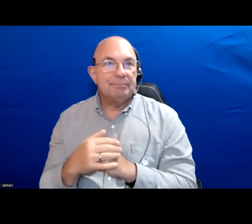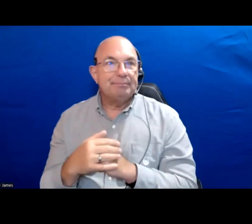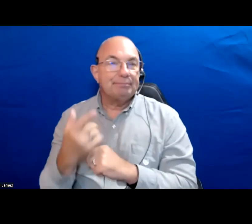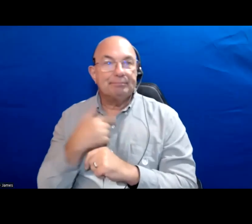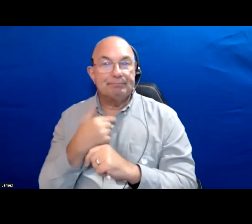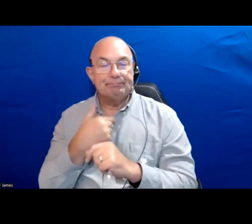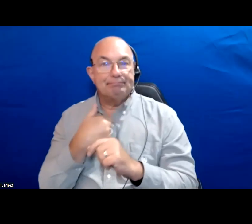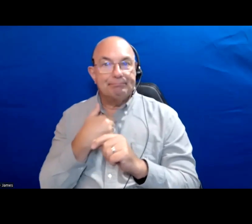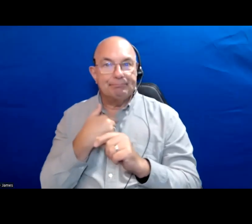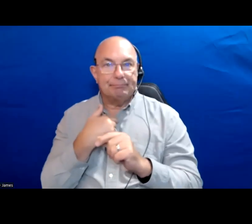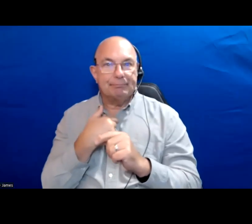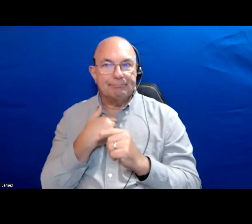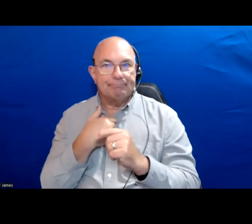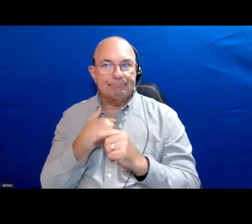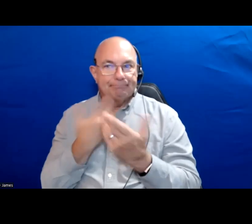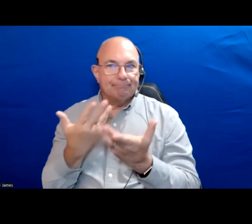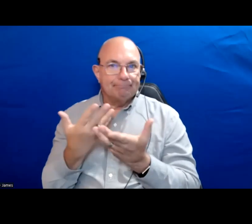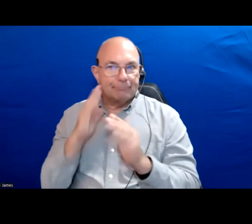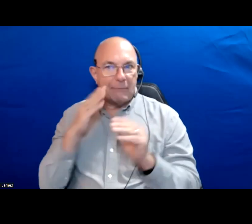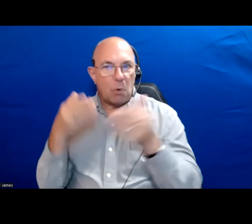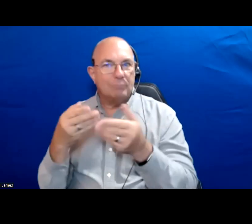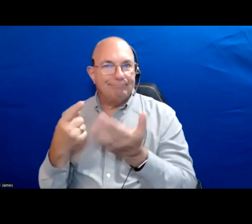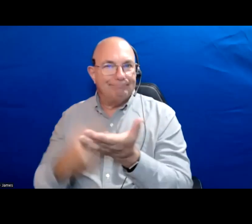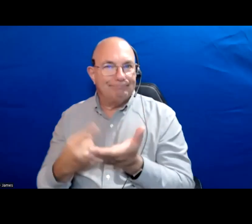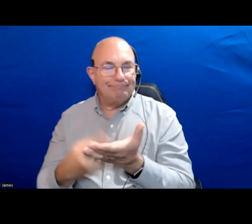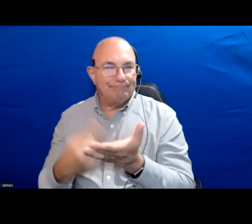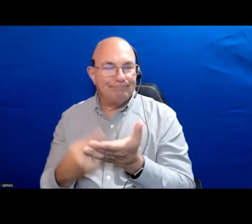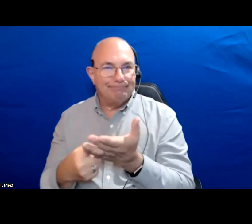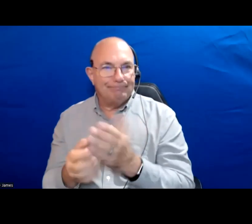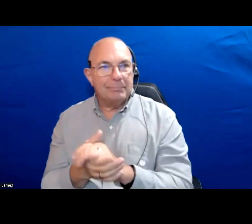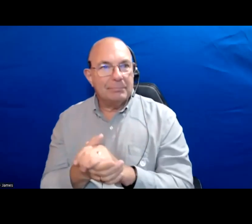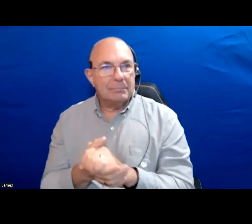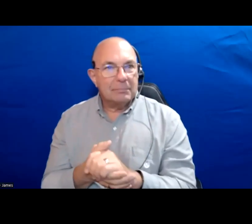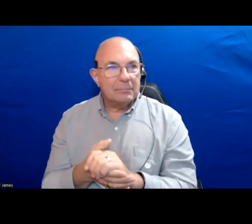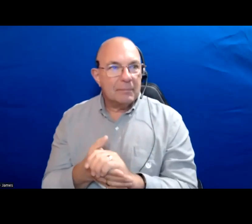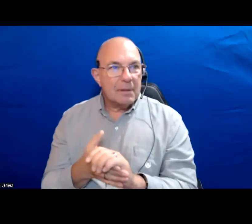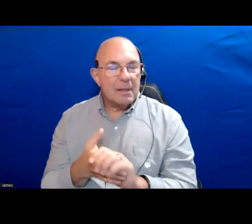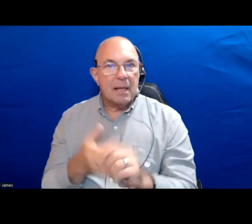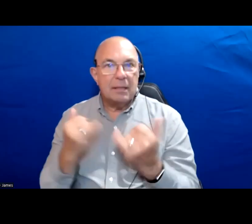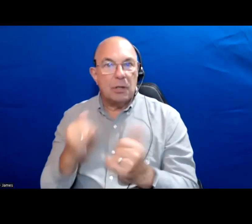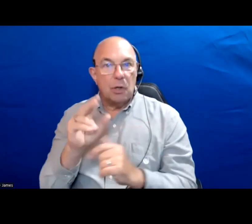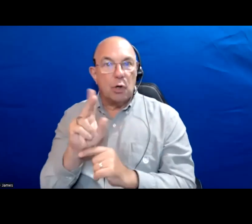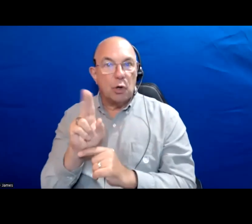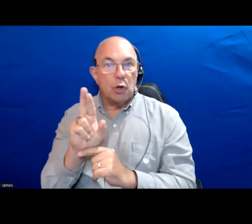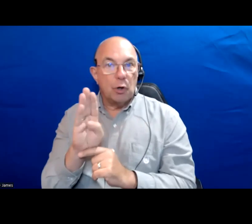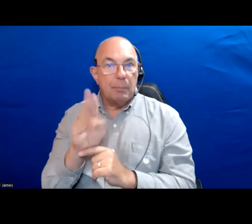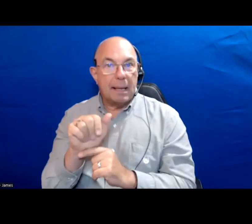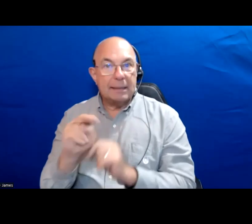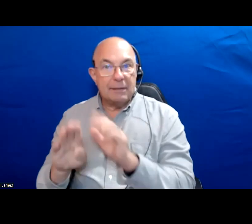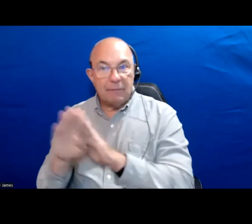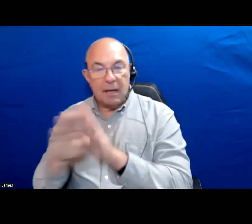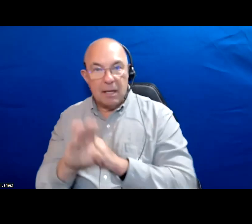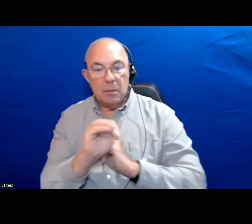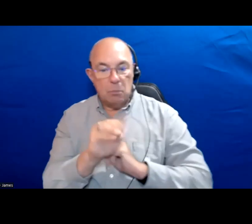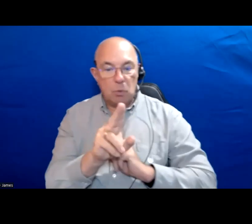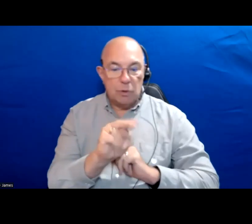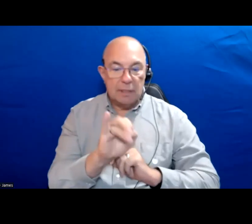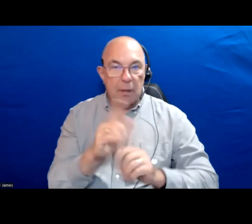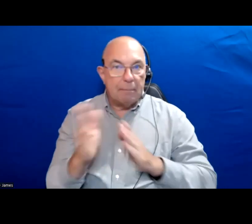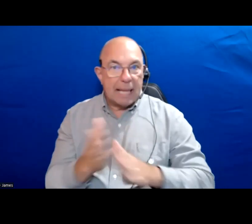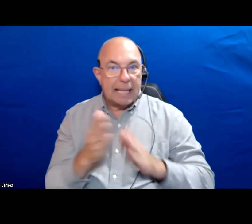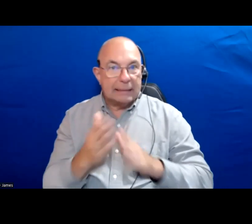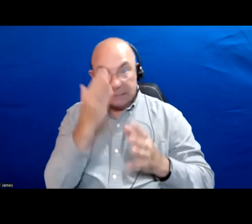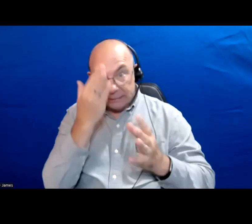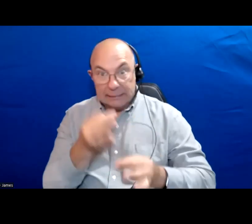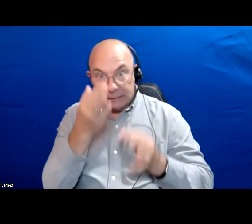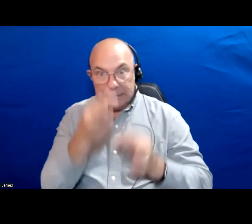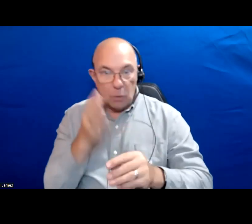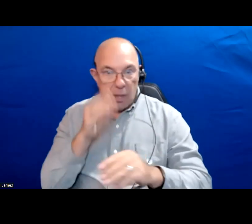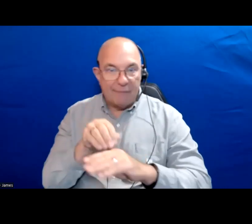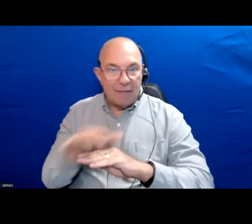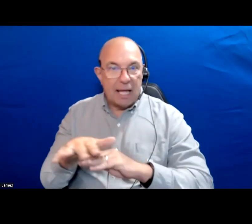A lot